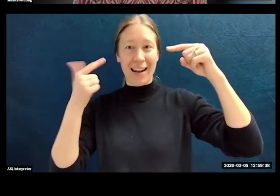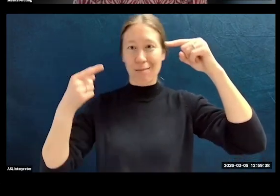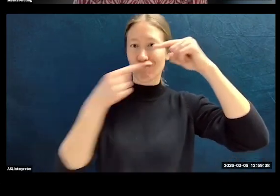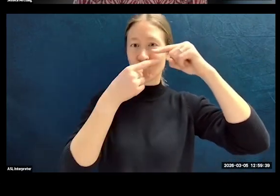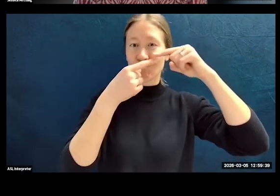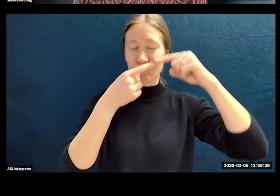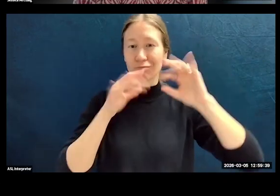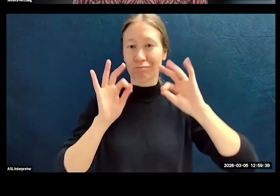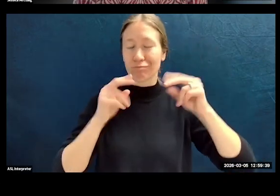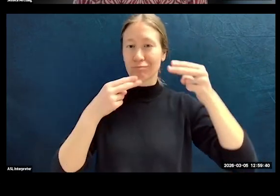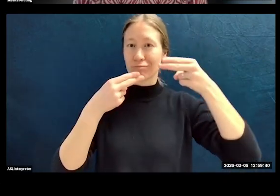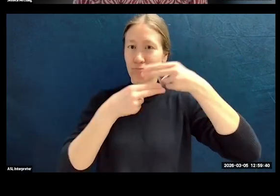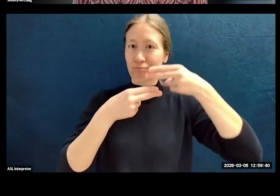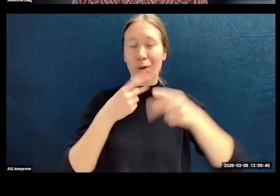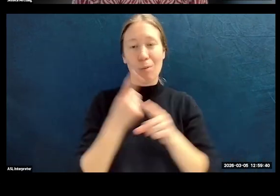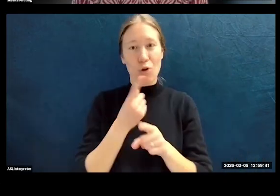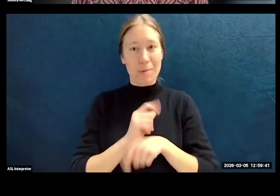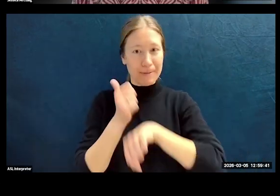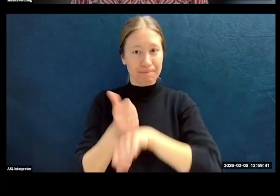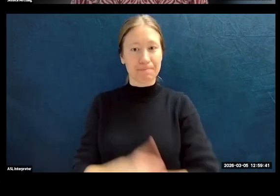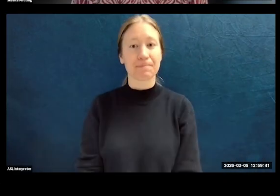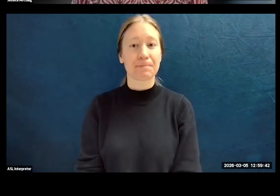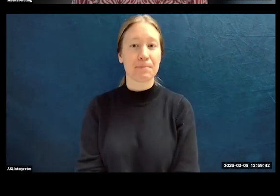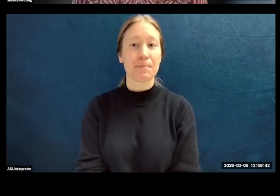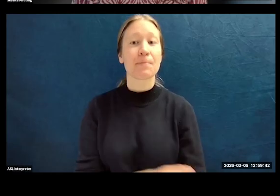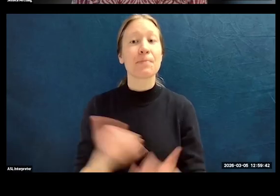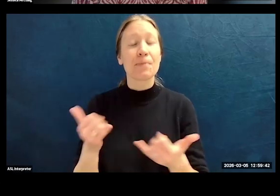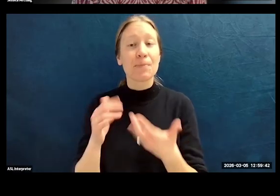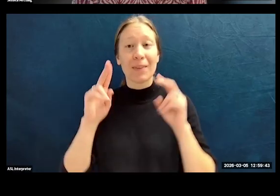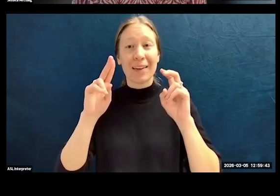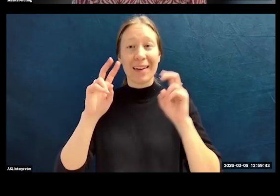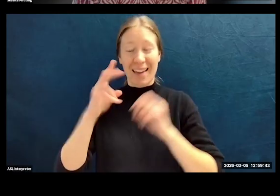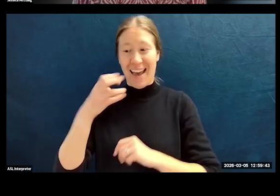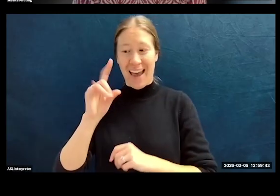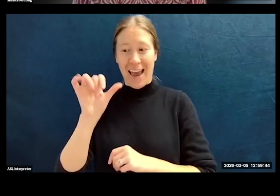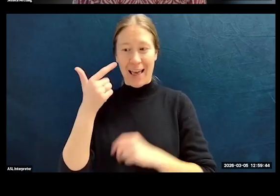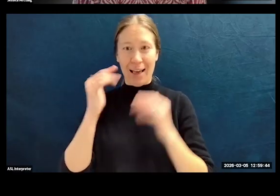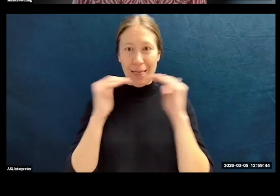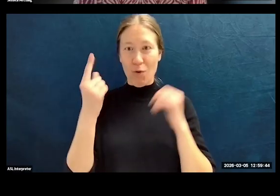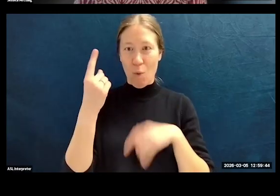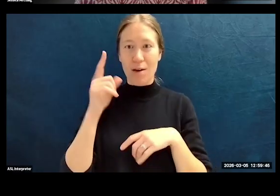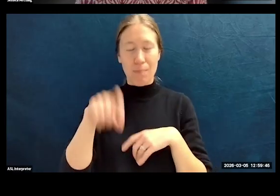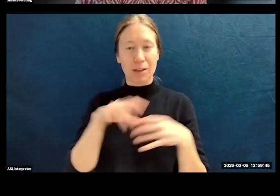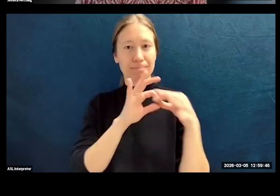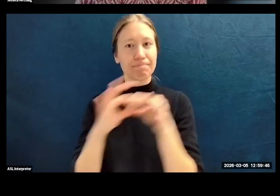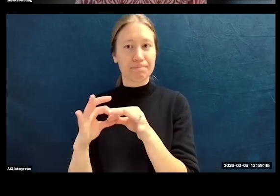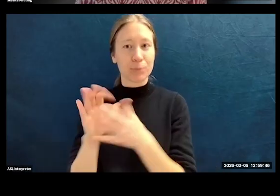Now we need to associate the heading level 1 tag with the document title text. The first way to do this is as follows.